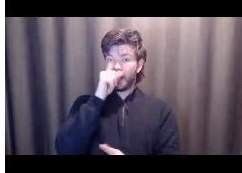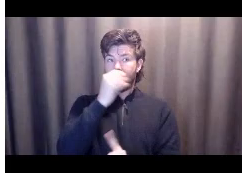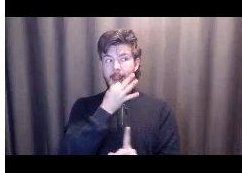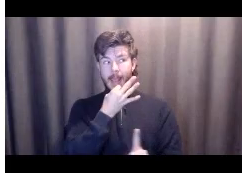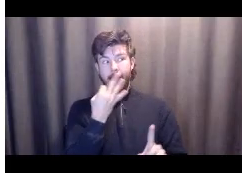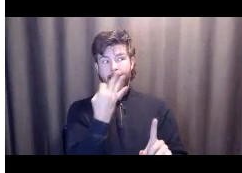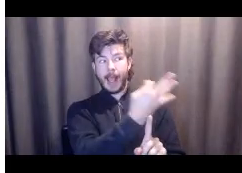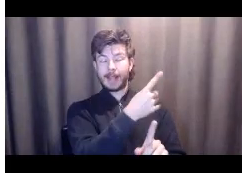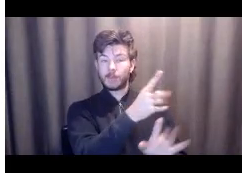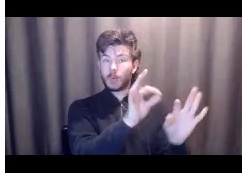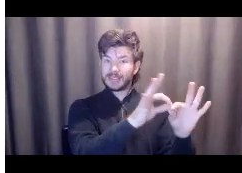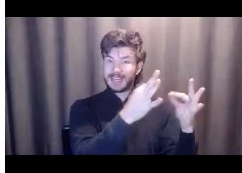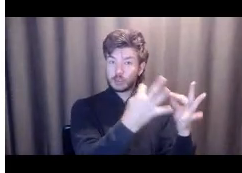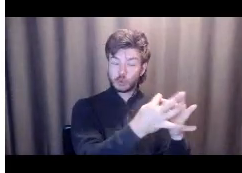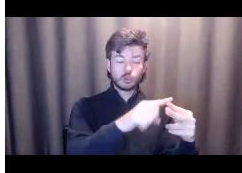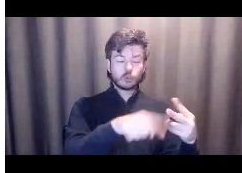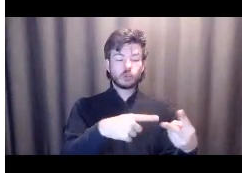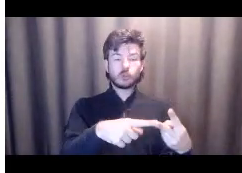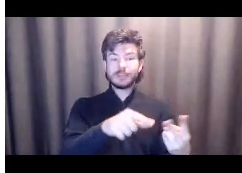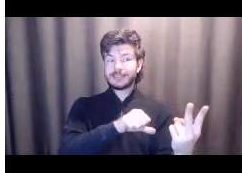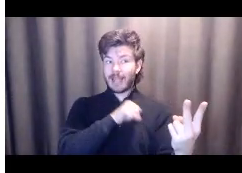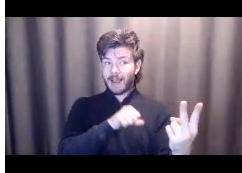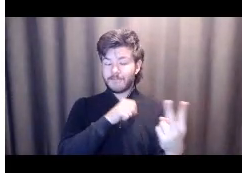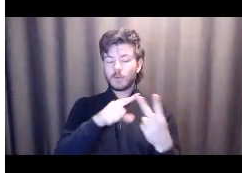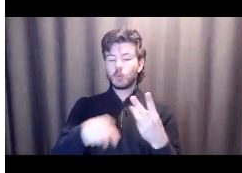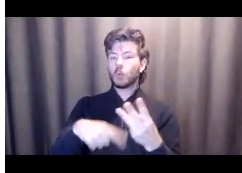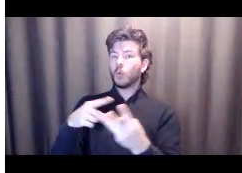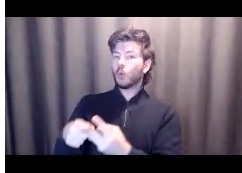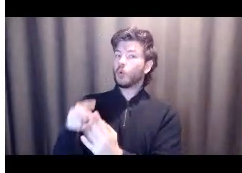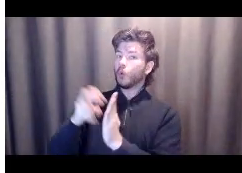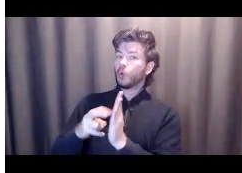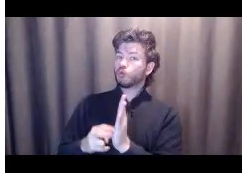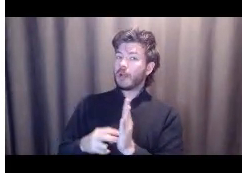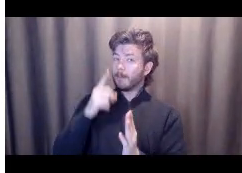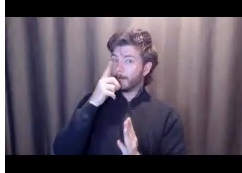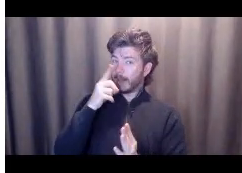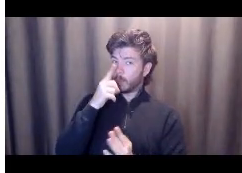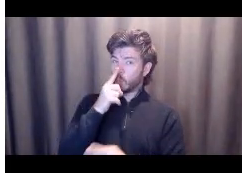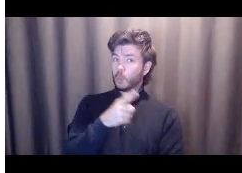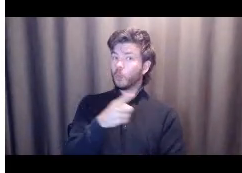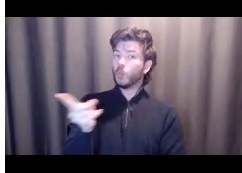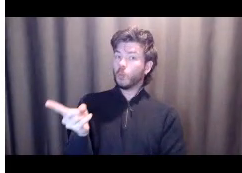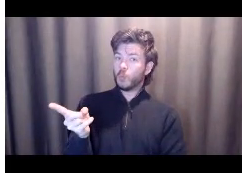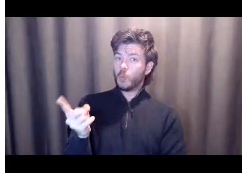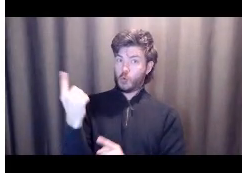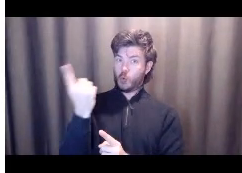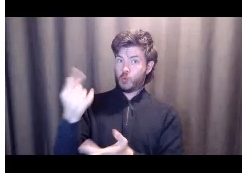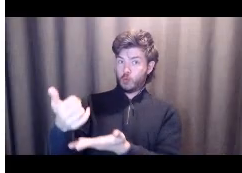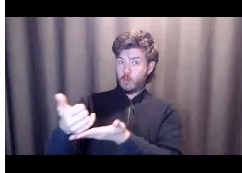contractors providing them with supports to do an NDIS